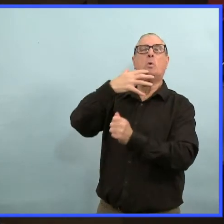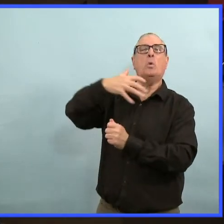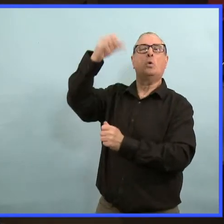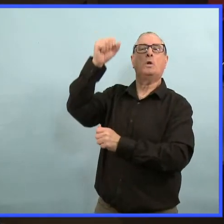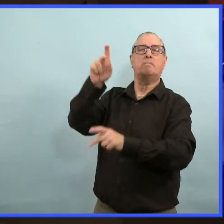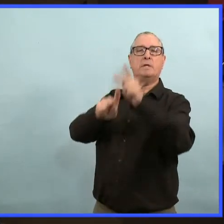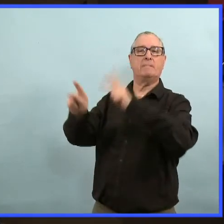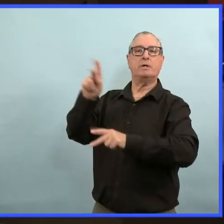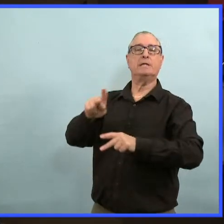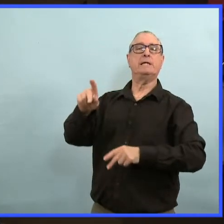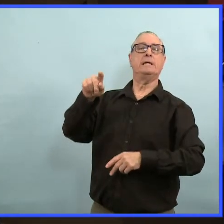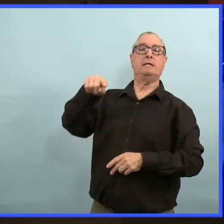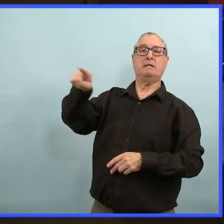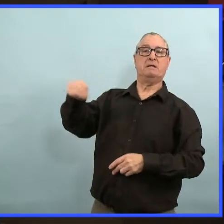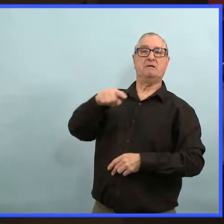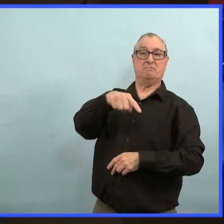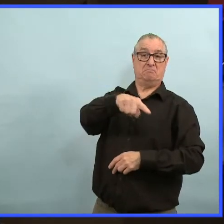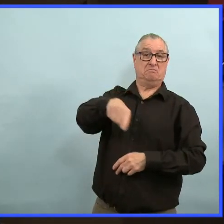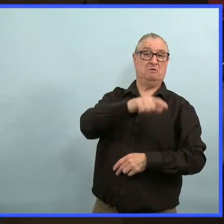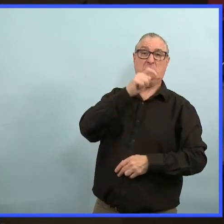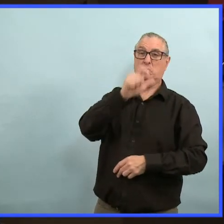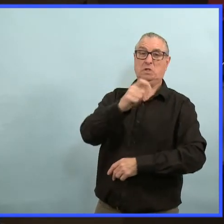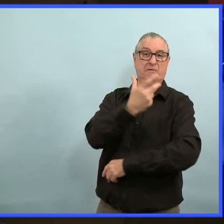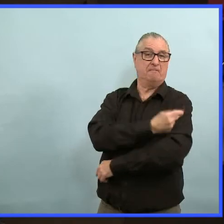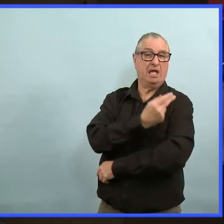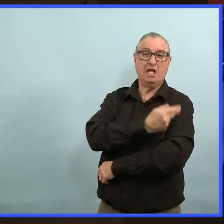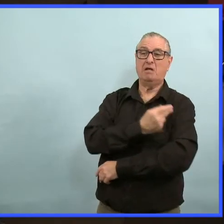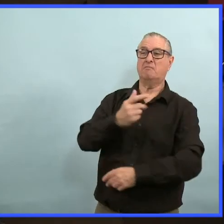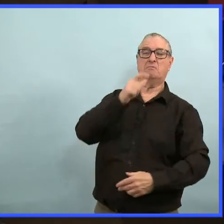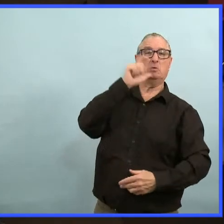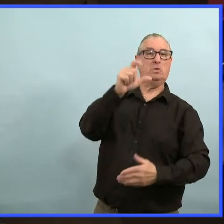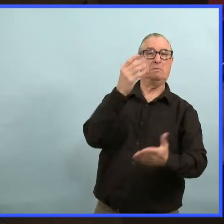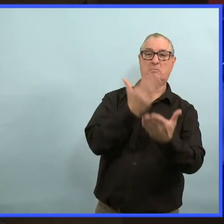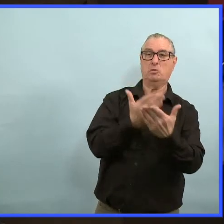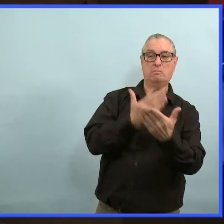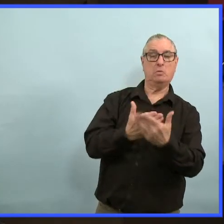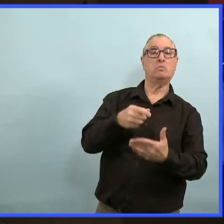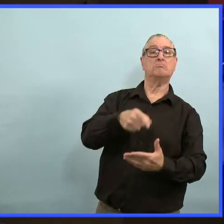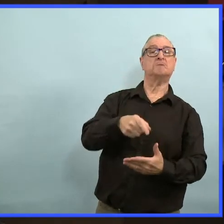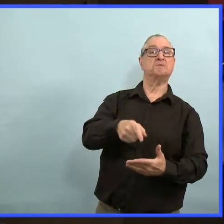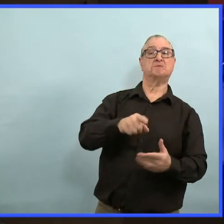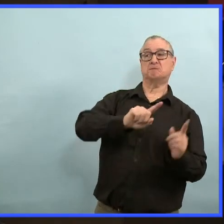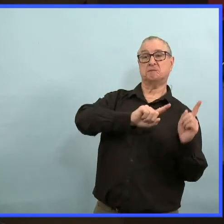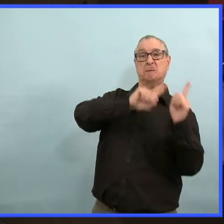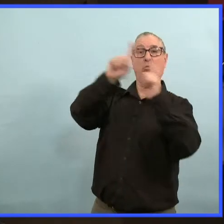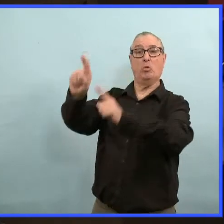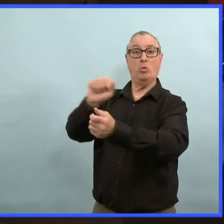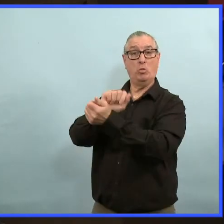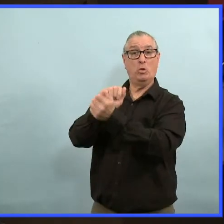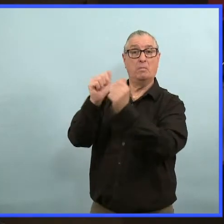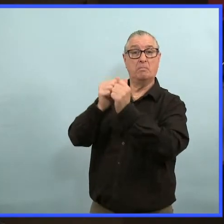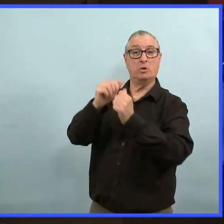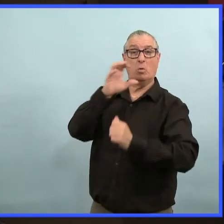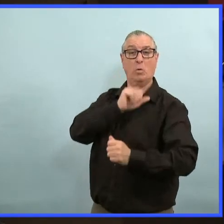backlog or getting back to normal like what what's the benefit of allowing people not to have to test